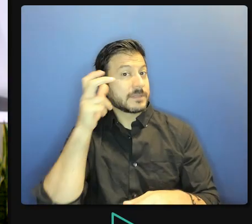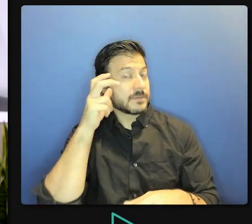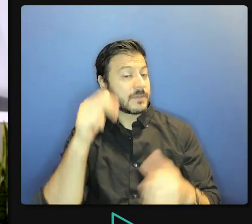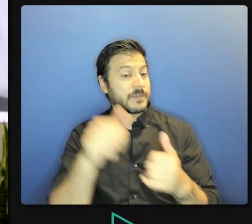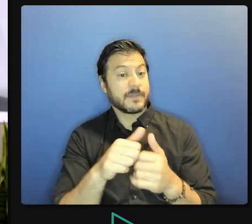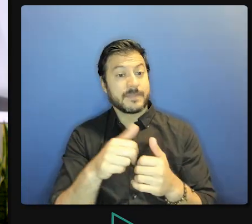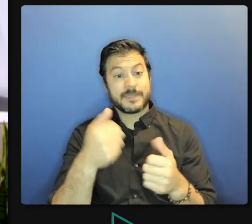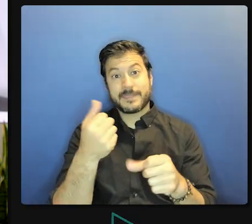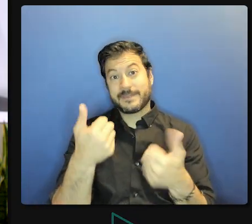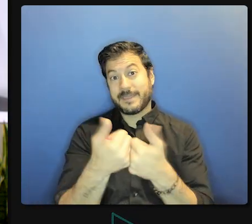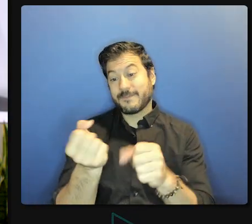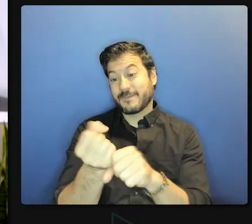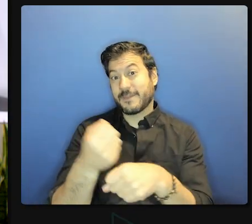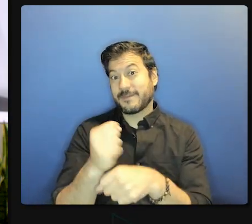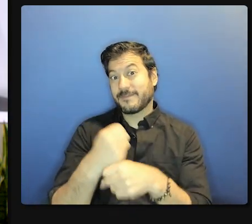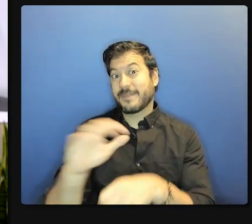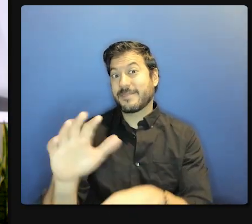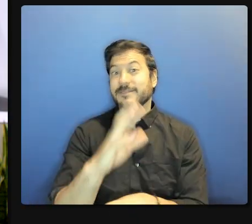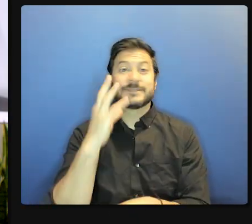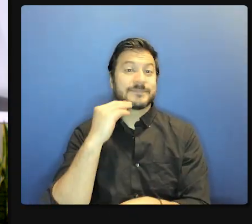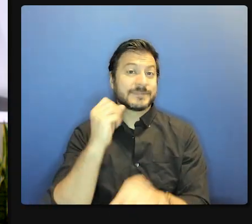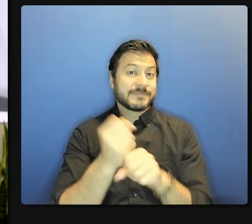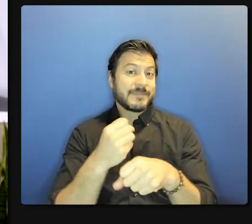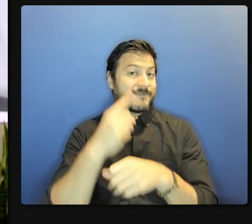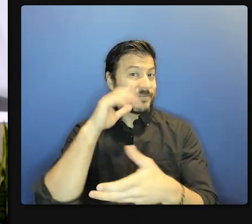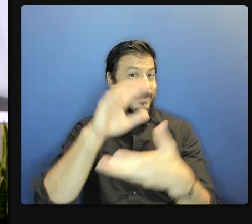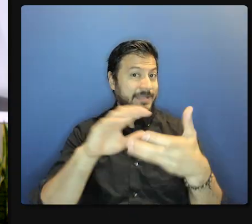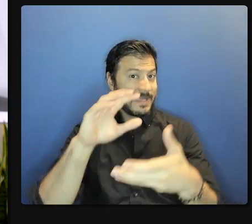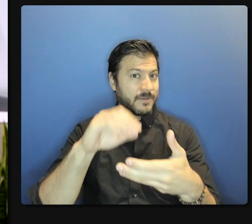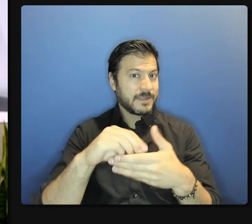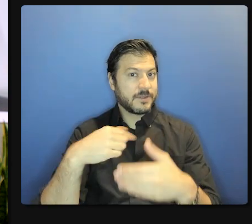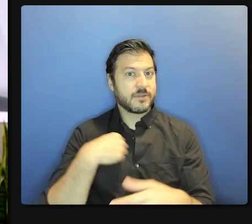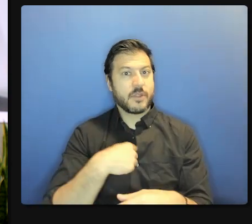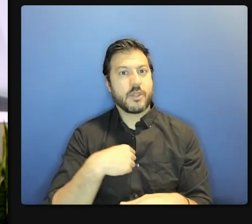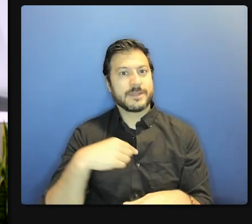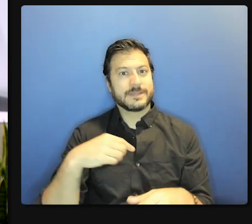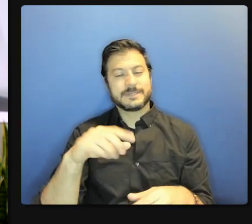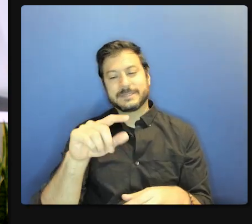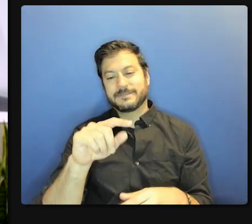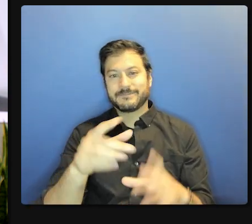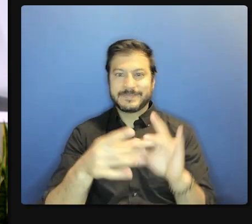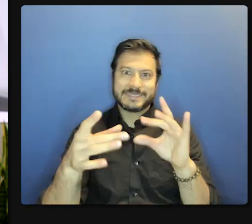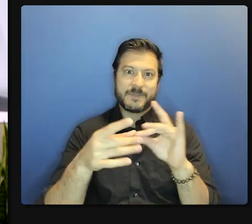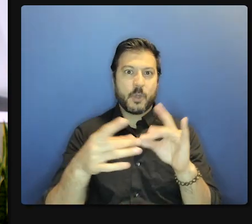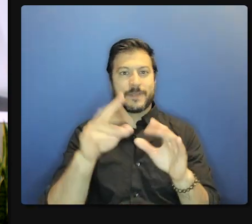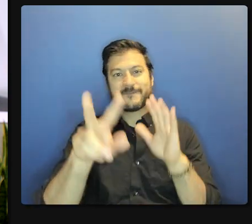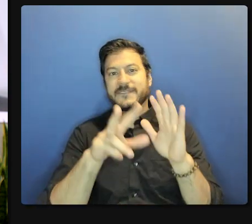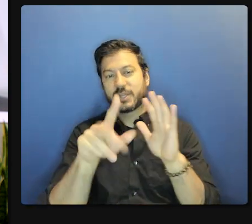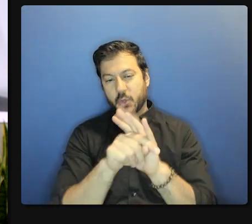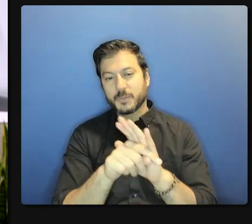In our testimonial video the game creators also talk about developing for the cloud.